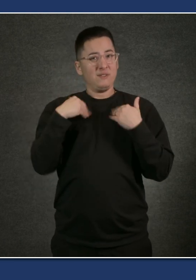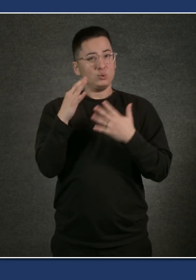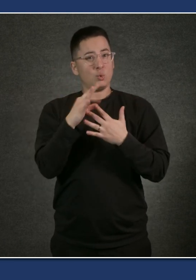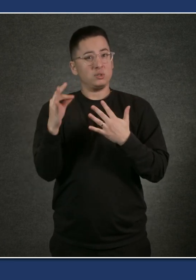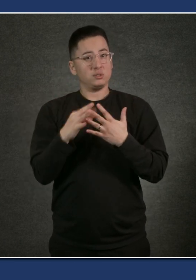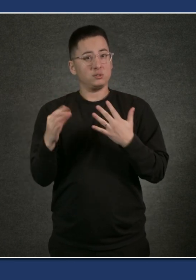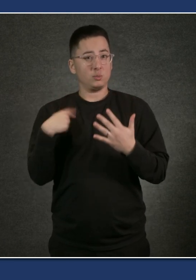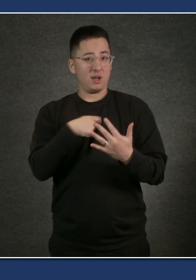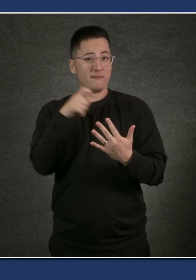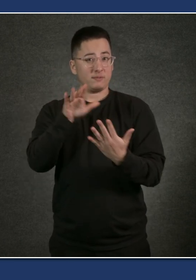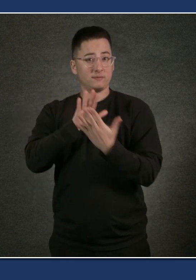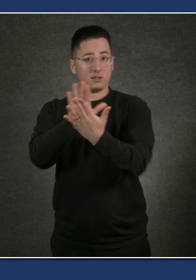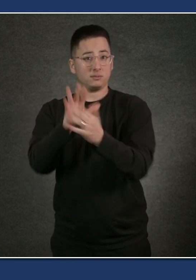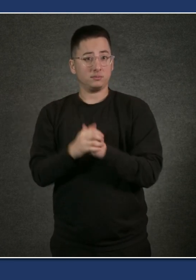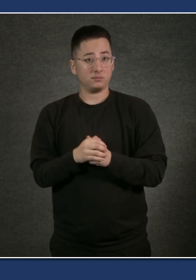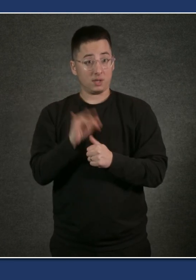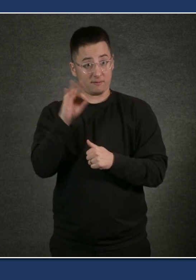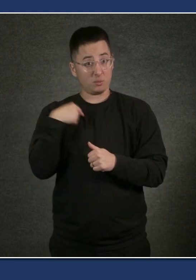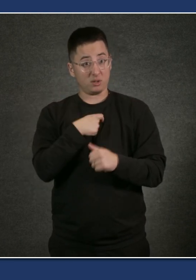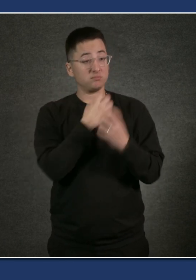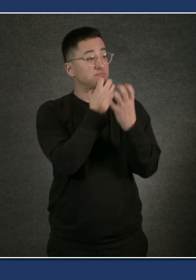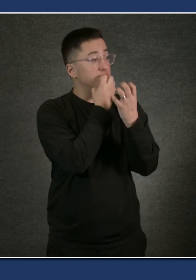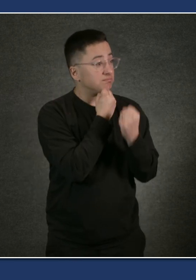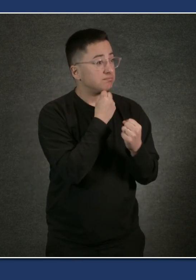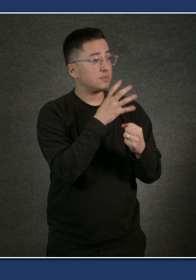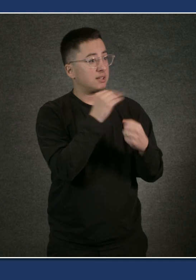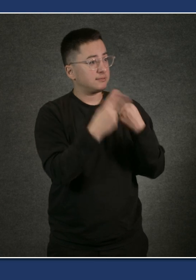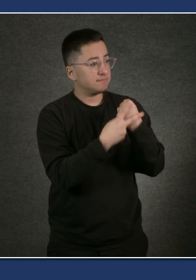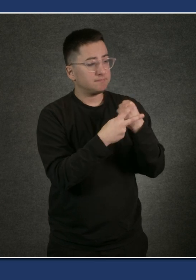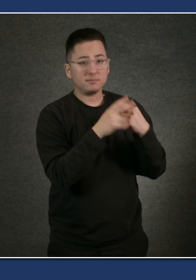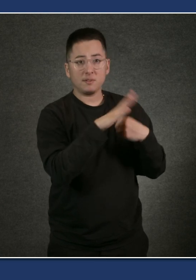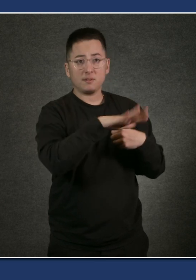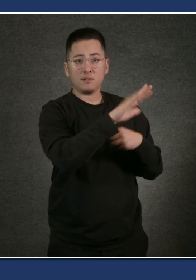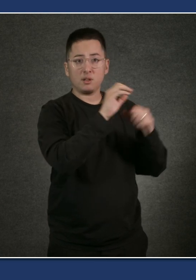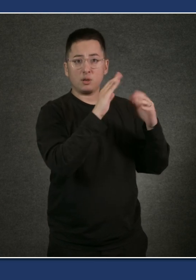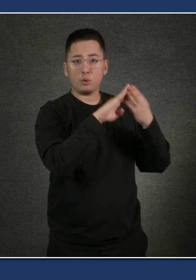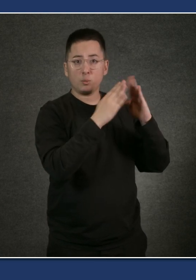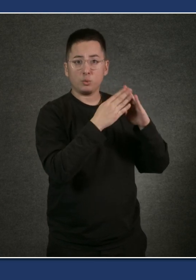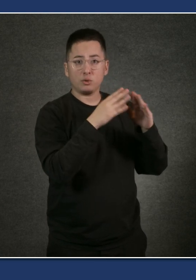We have a societal choice that we must face. We can either cherish and preserve